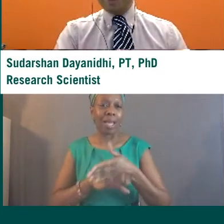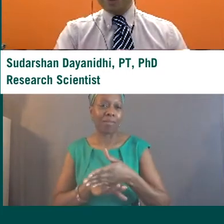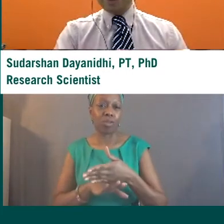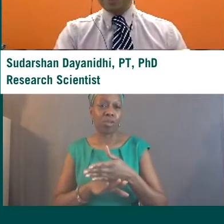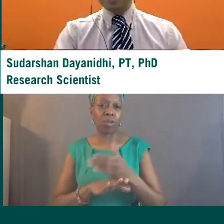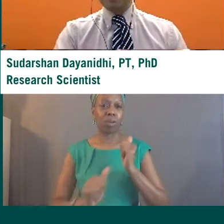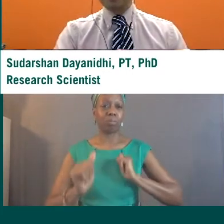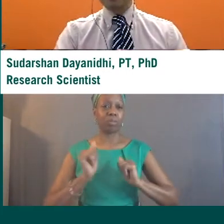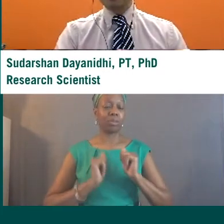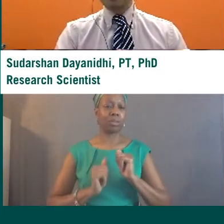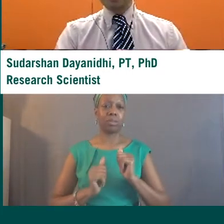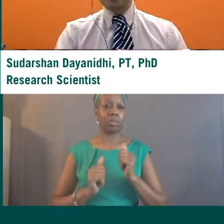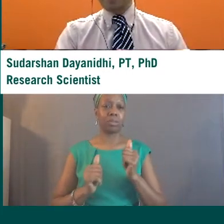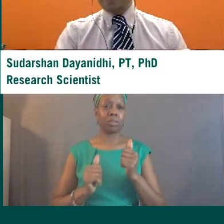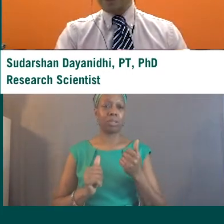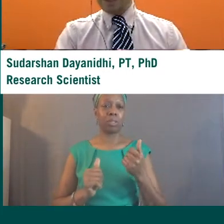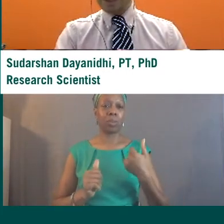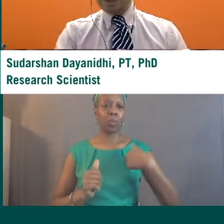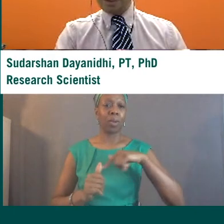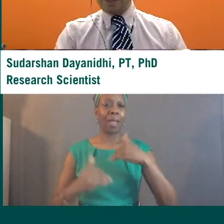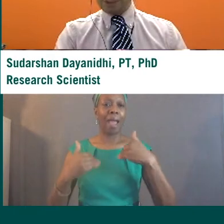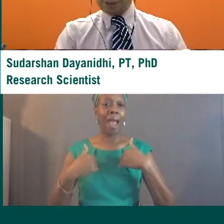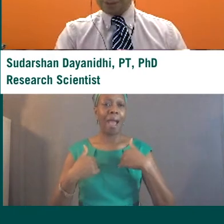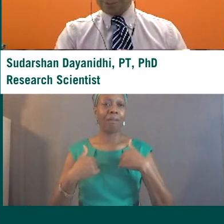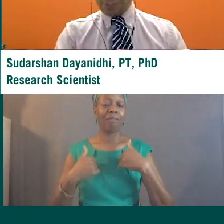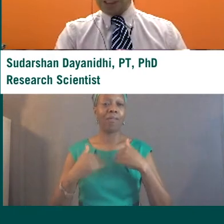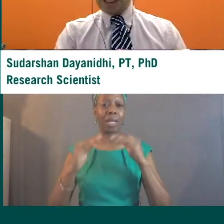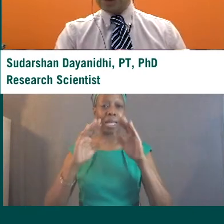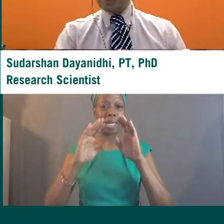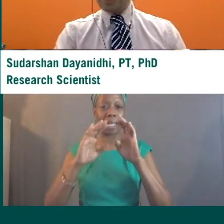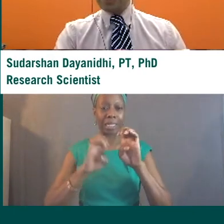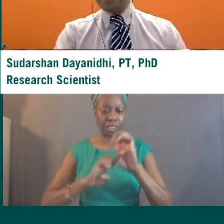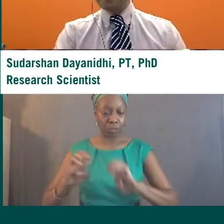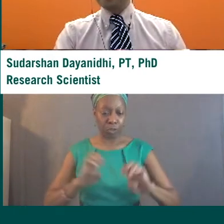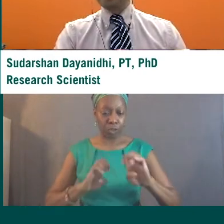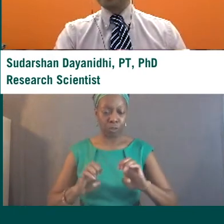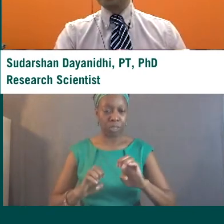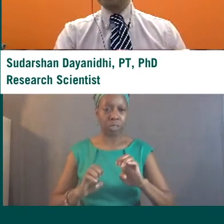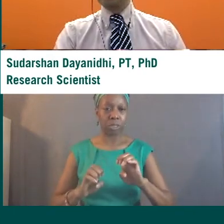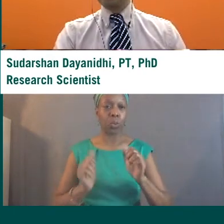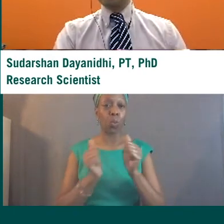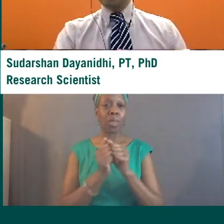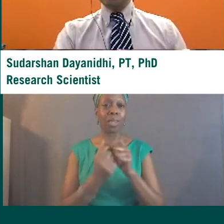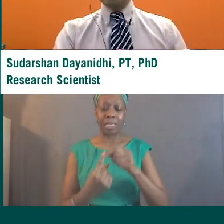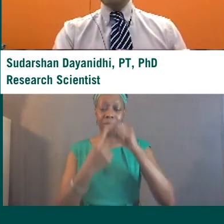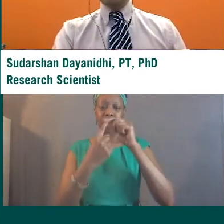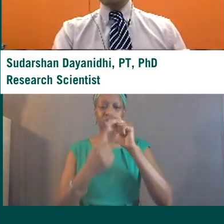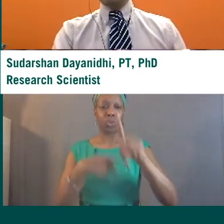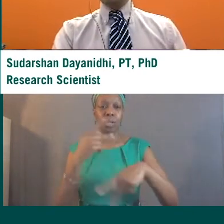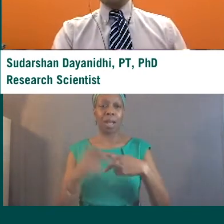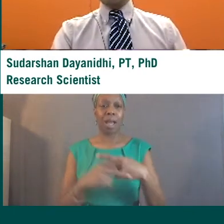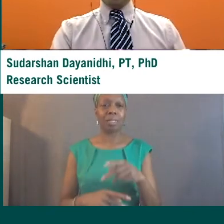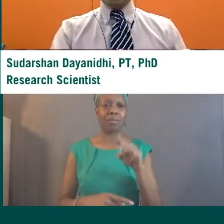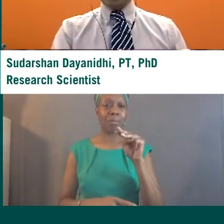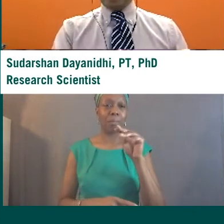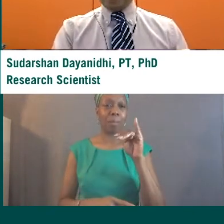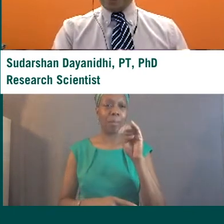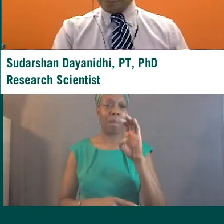which caused all kinds of micro tears within the muscle. These cells will detect those signals from it and they'll get activated.